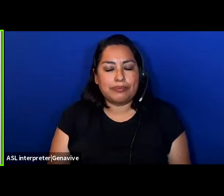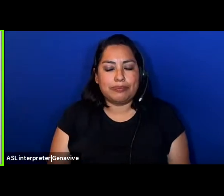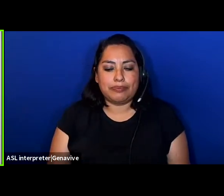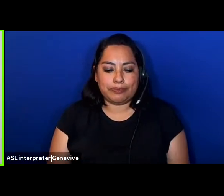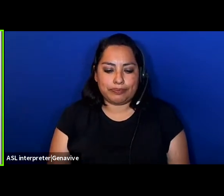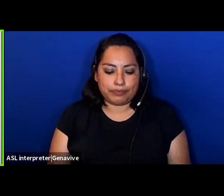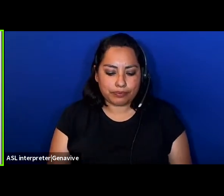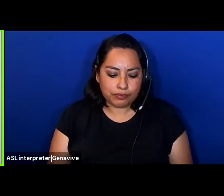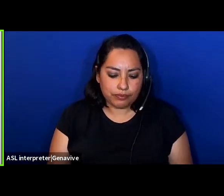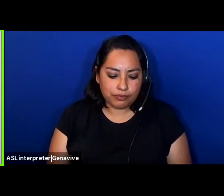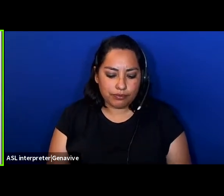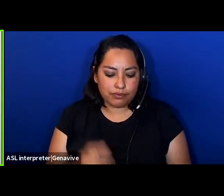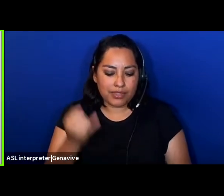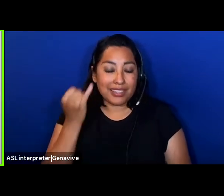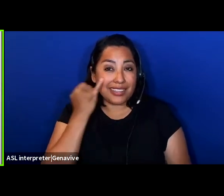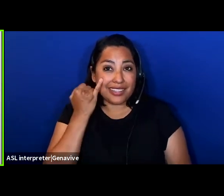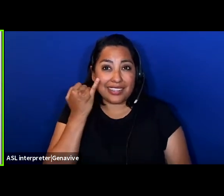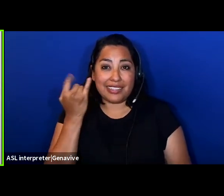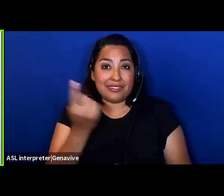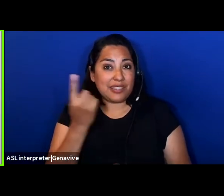If anybody else has thoughts around that I think that is